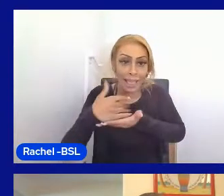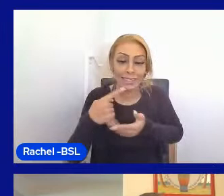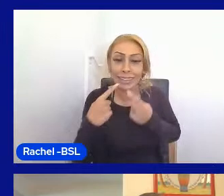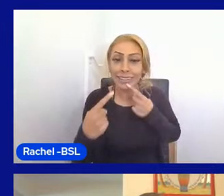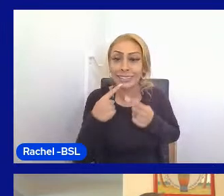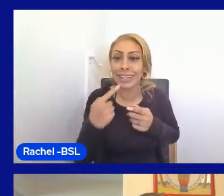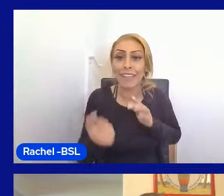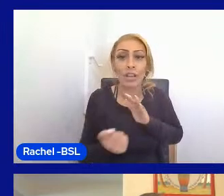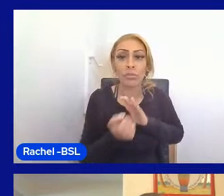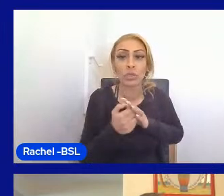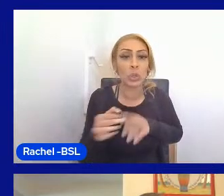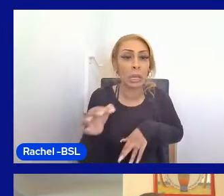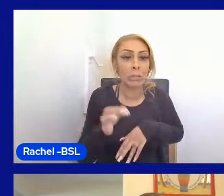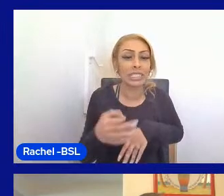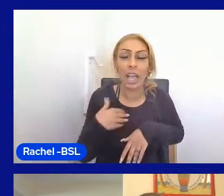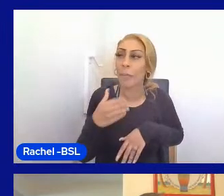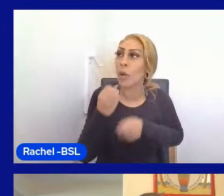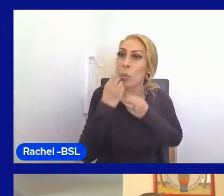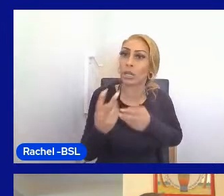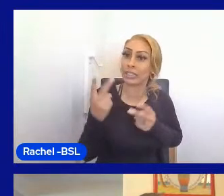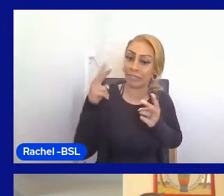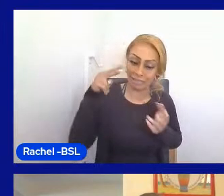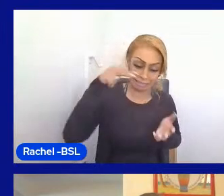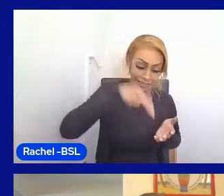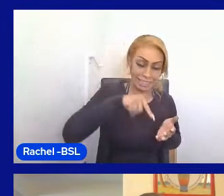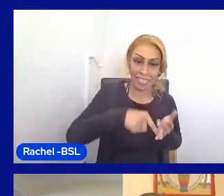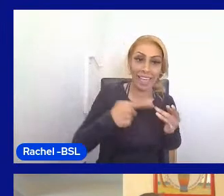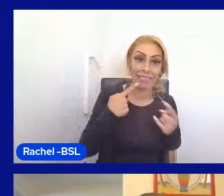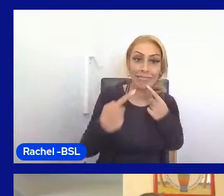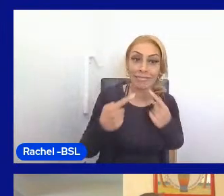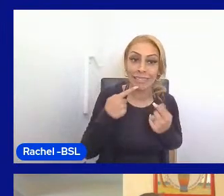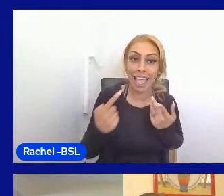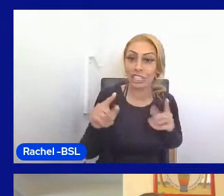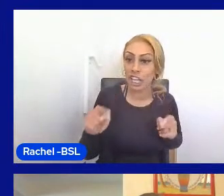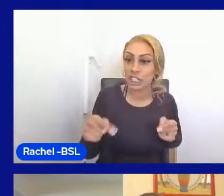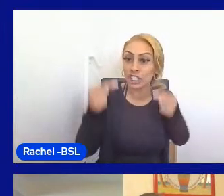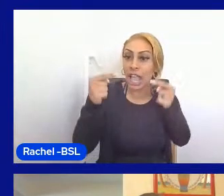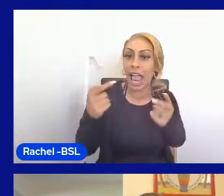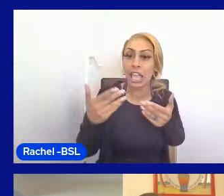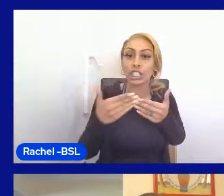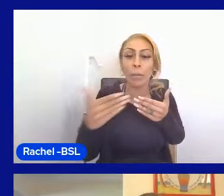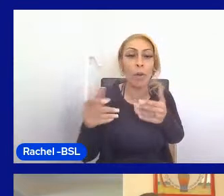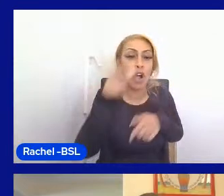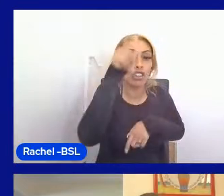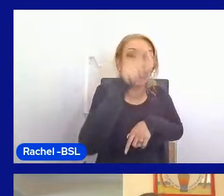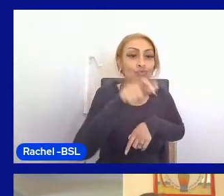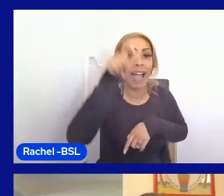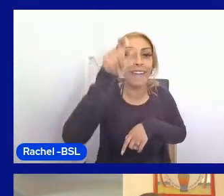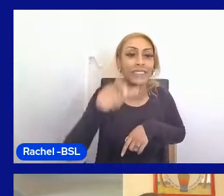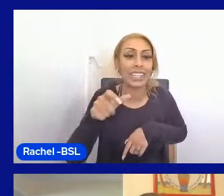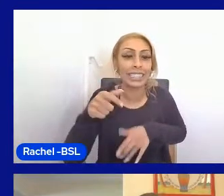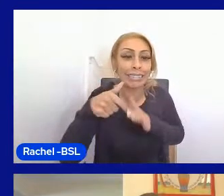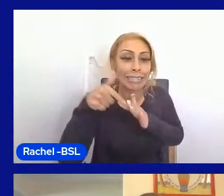I'm inspired by the accessibility data you have gathered, it's wonderful to see this data, it's a question about